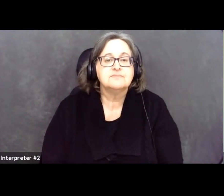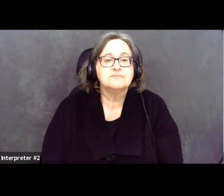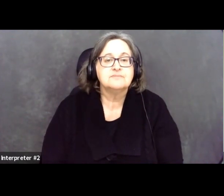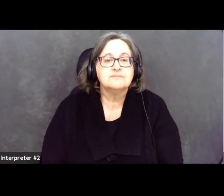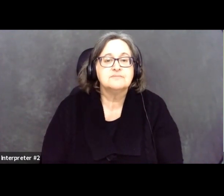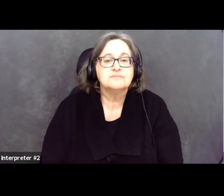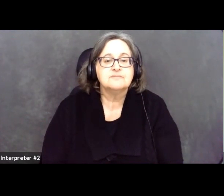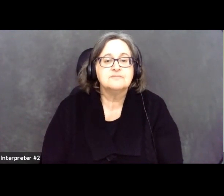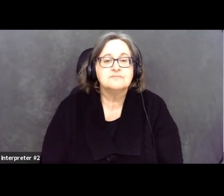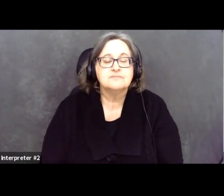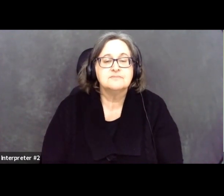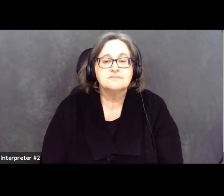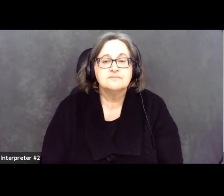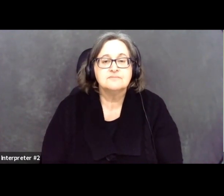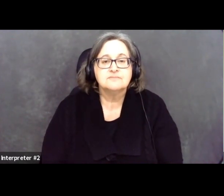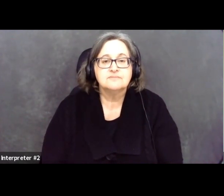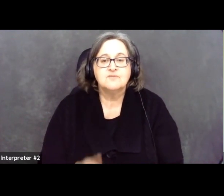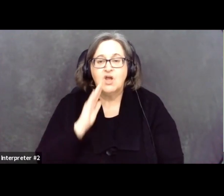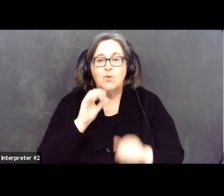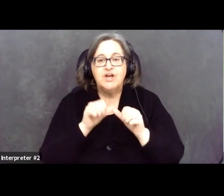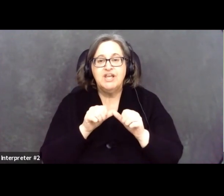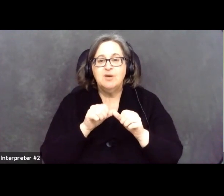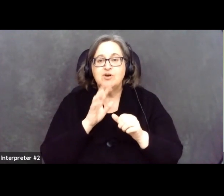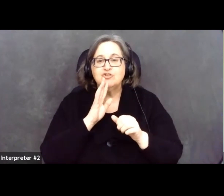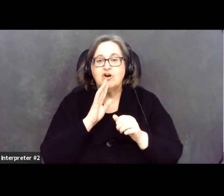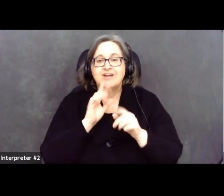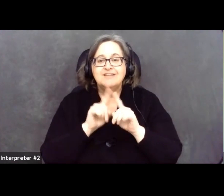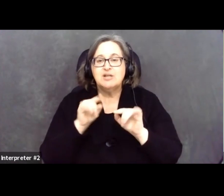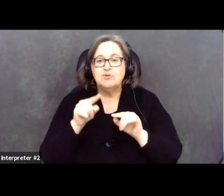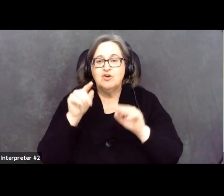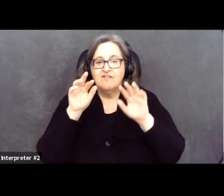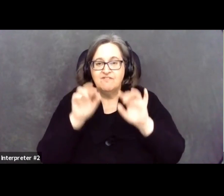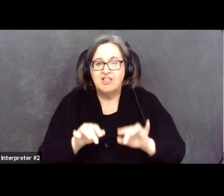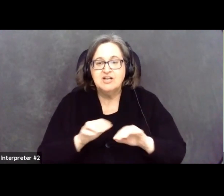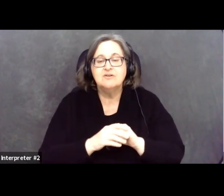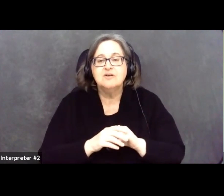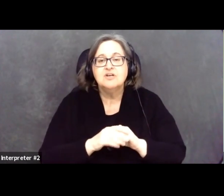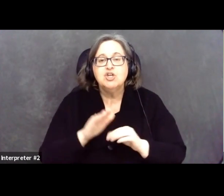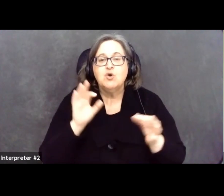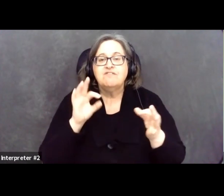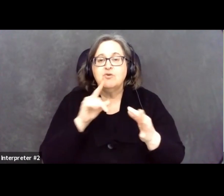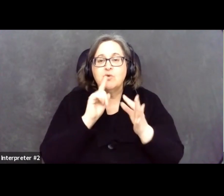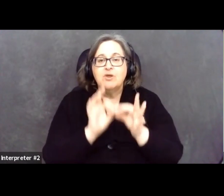I will keep talking while you are filling those out. Your feedback is really, really important